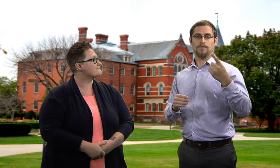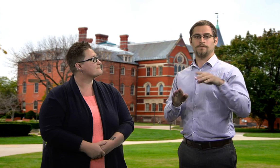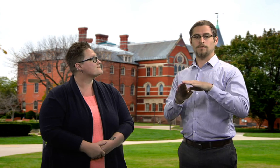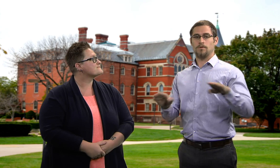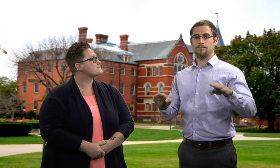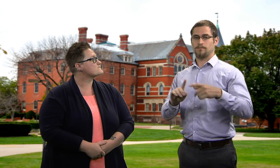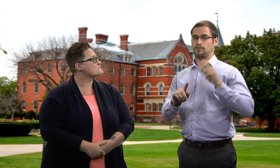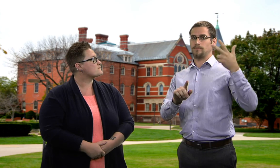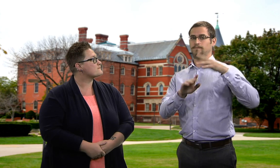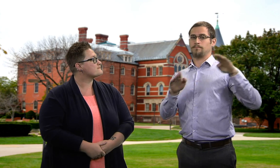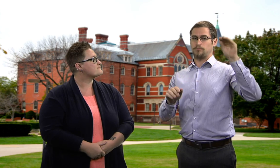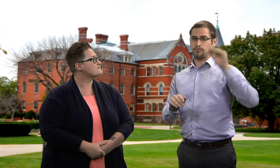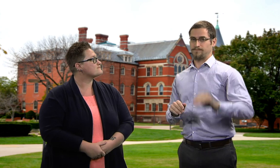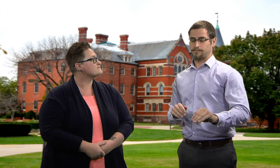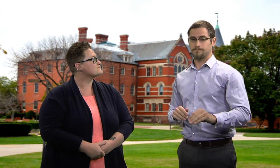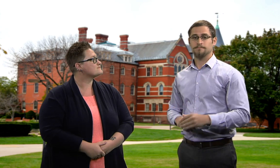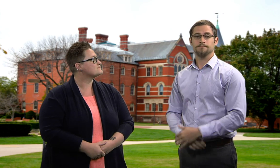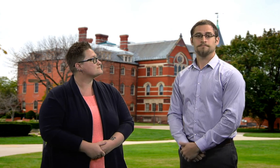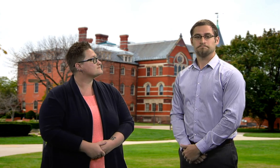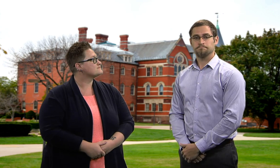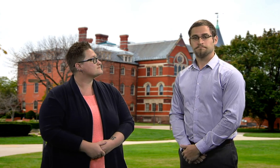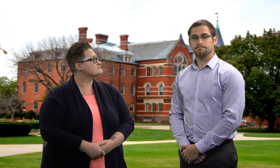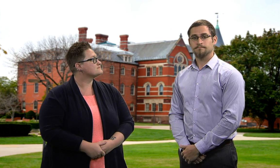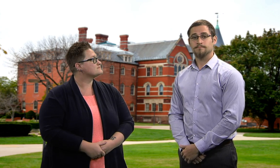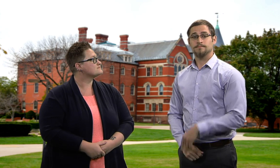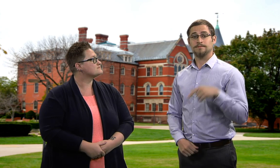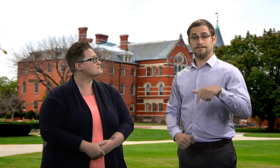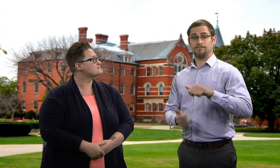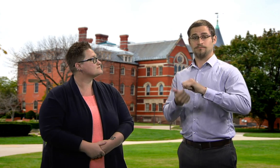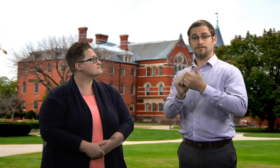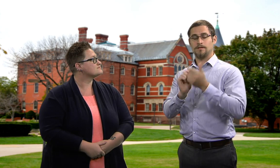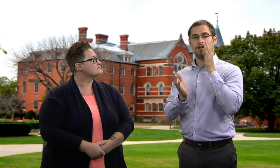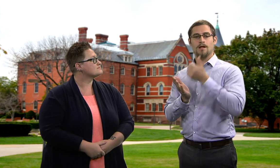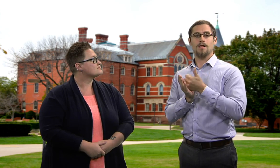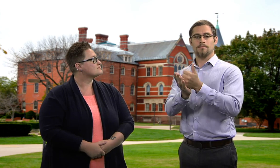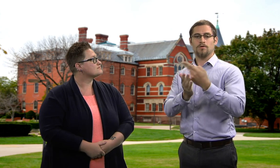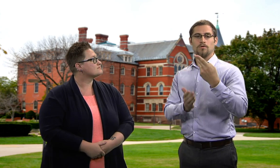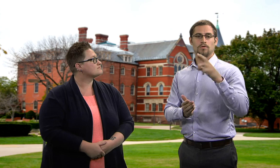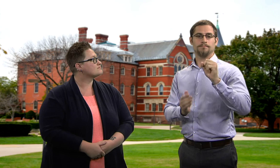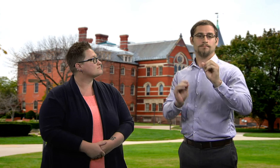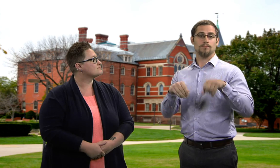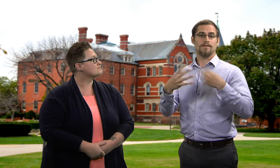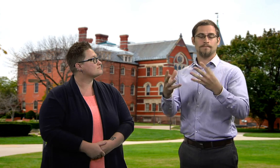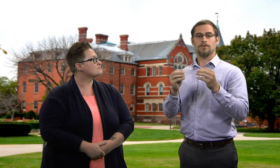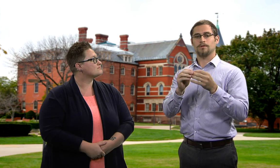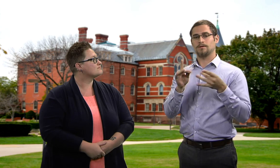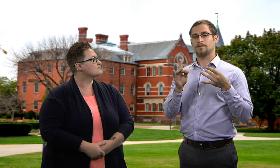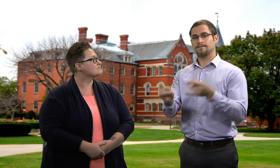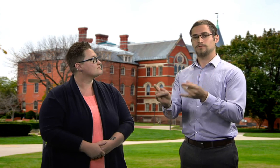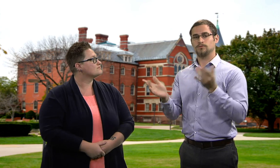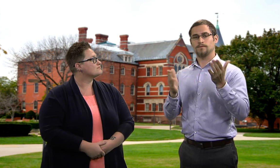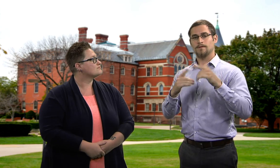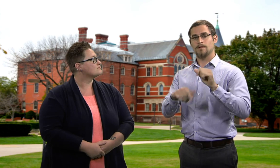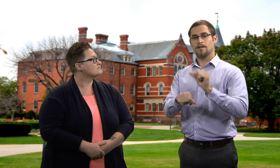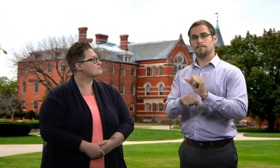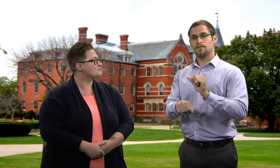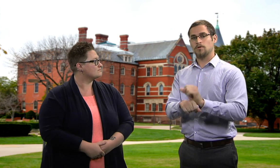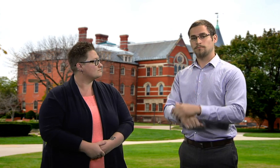Currently, the Payroll Office is located on the 3rd floor in College Hall. This change will enable Human Resources Services to provide more efficient service to employees.